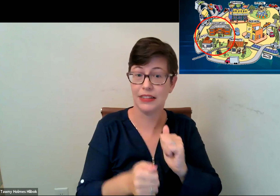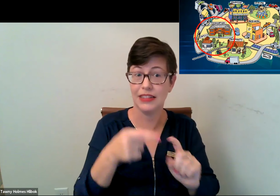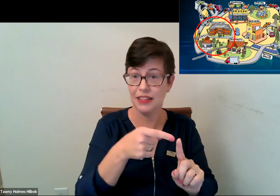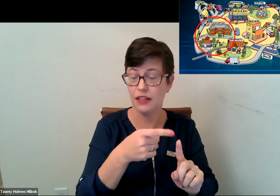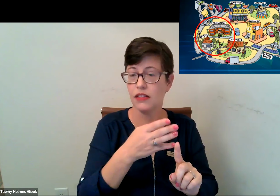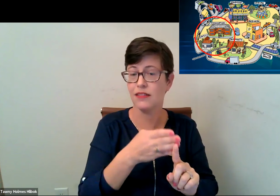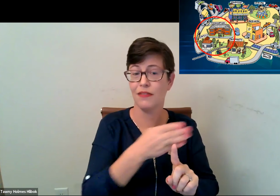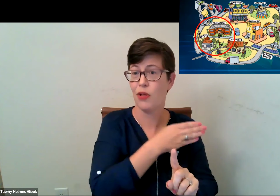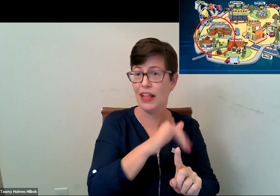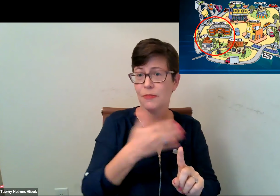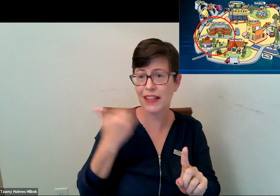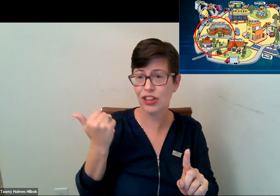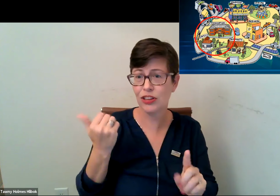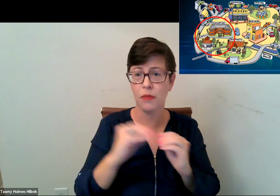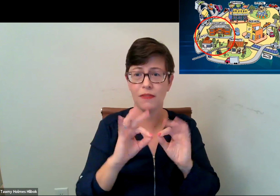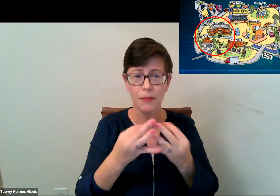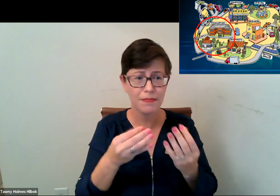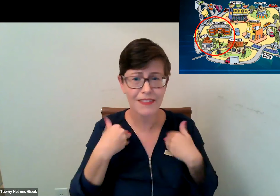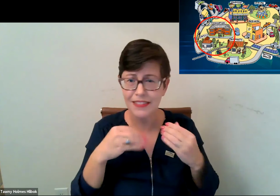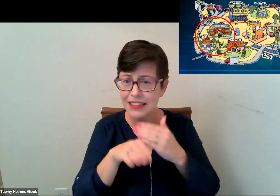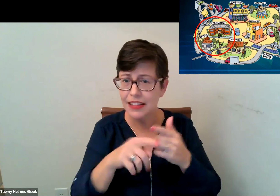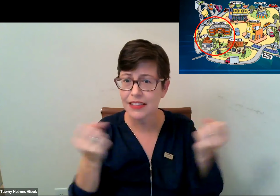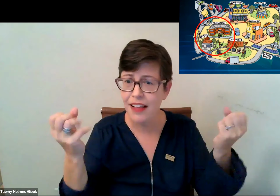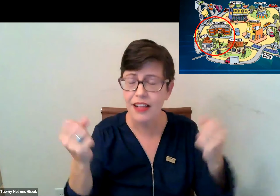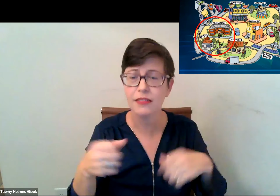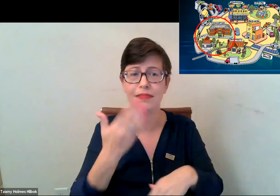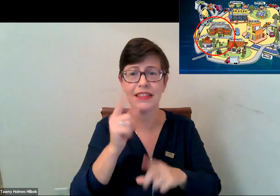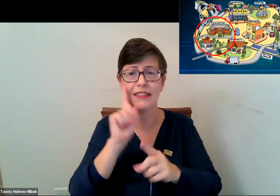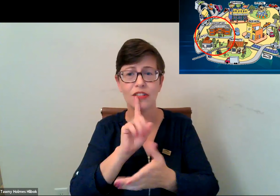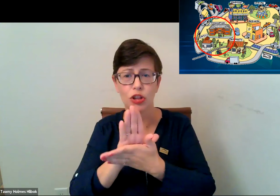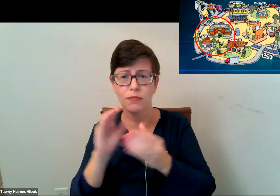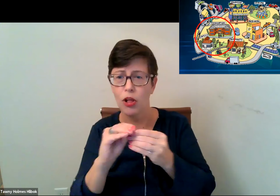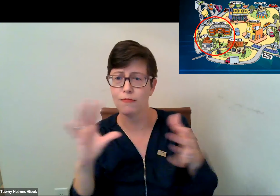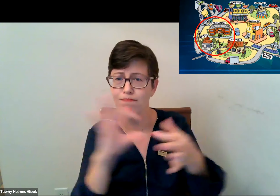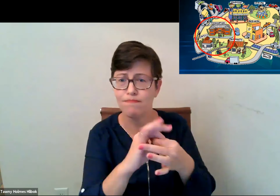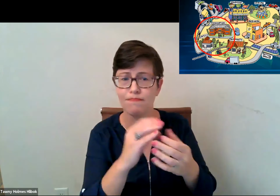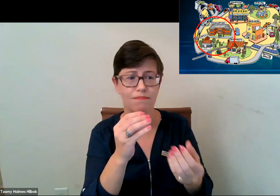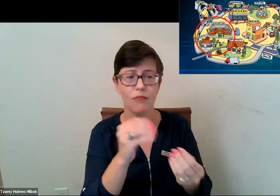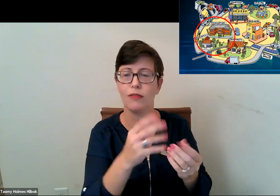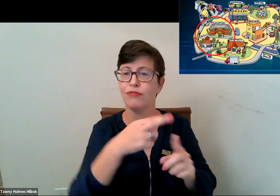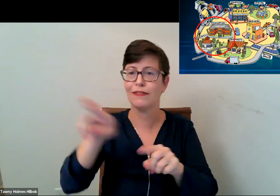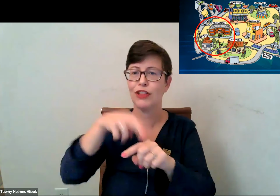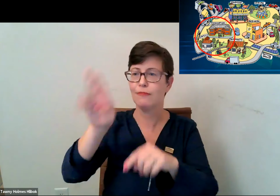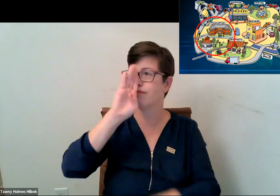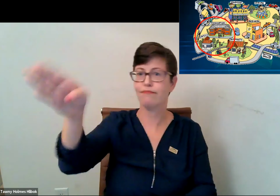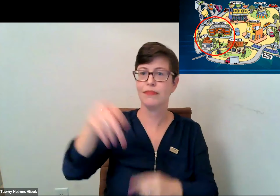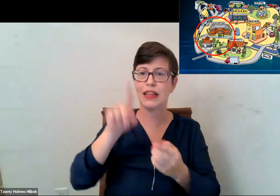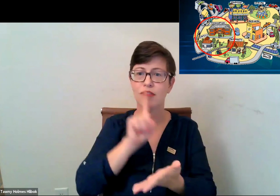Four or five different years ago and the laws that have passed, things are better there is access to sign language, there are more connections